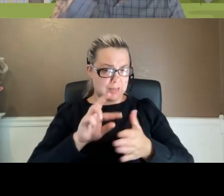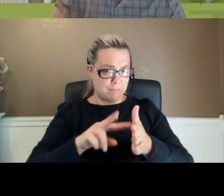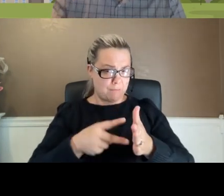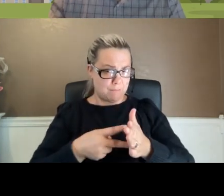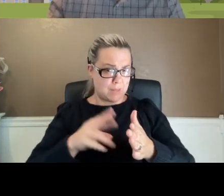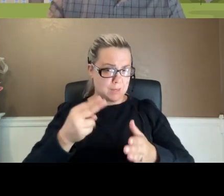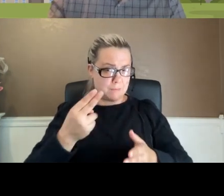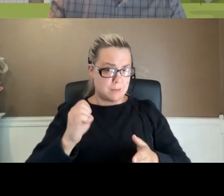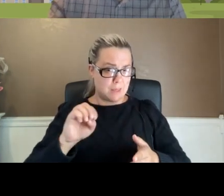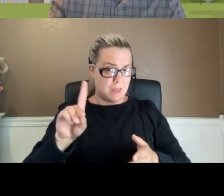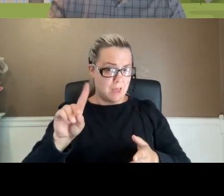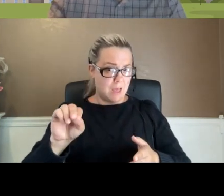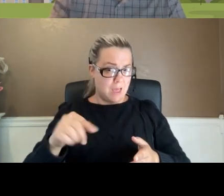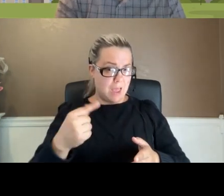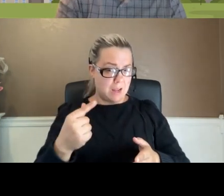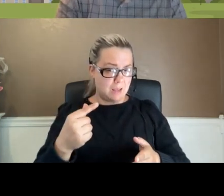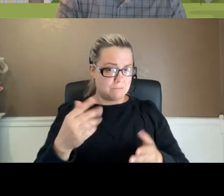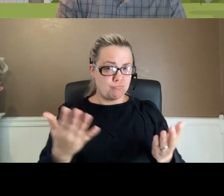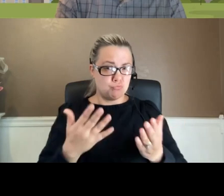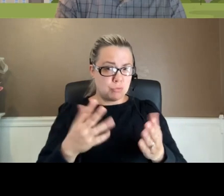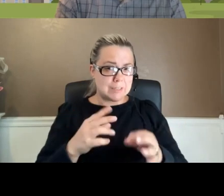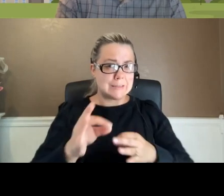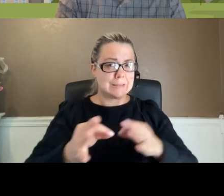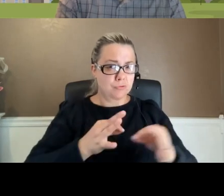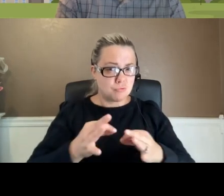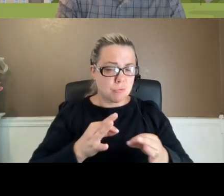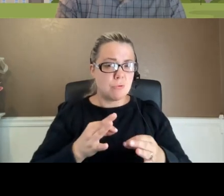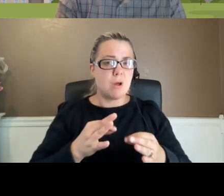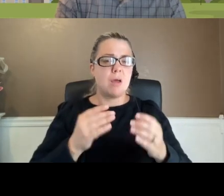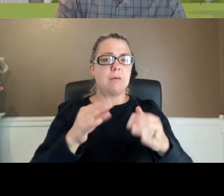What does it describe? What content comes after that's described by this heading? Well really